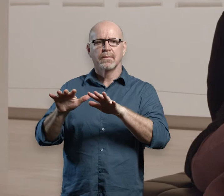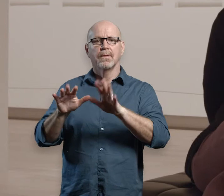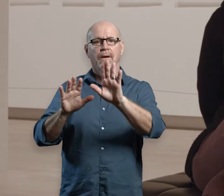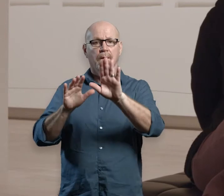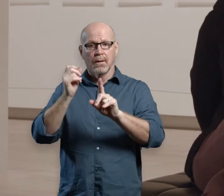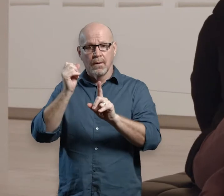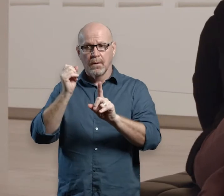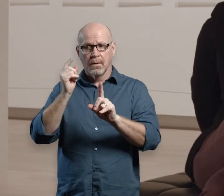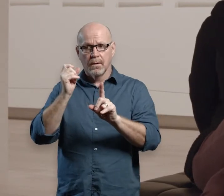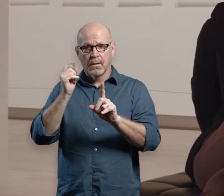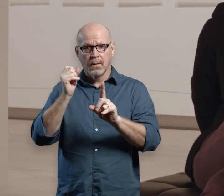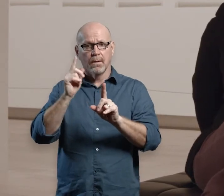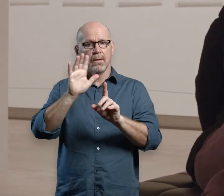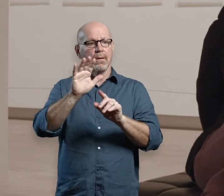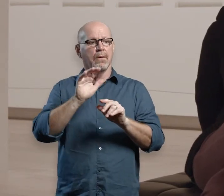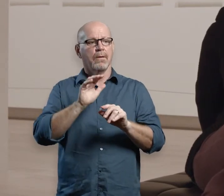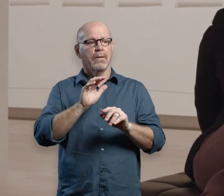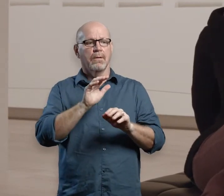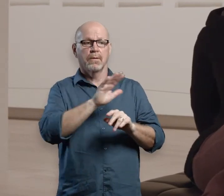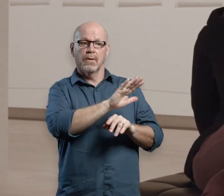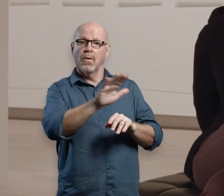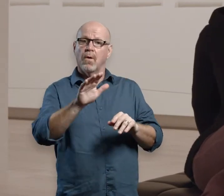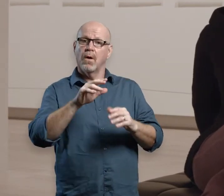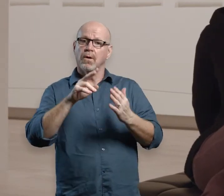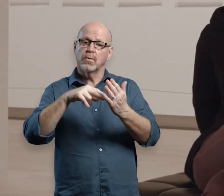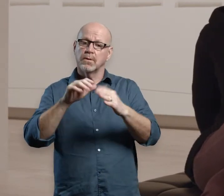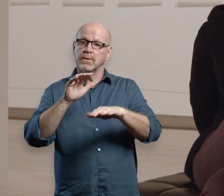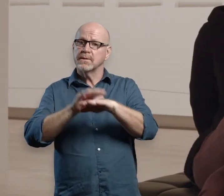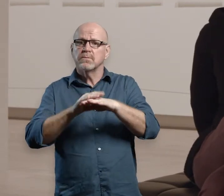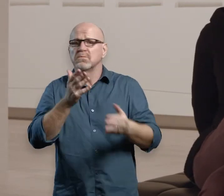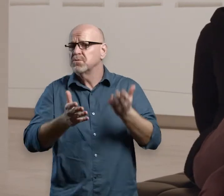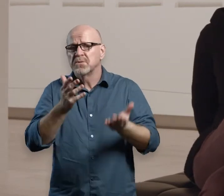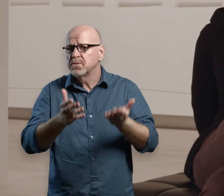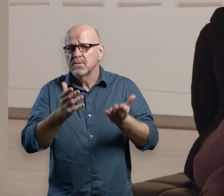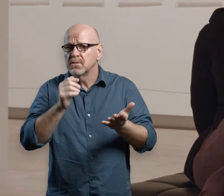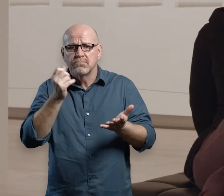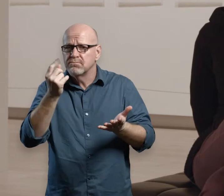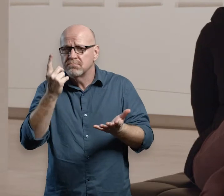our shows not by reading it because English might not be the person’s first language…I want